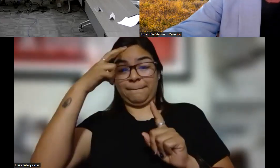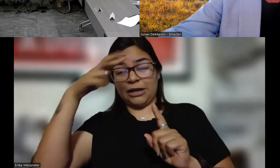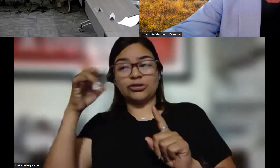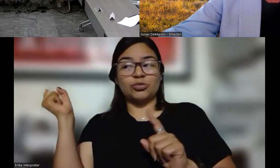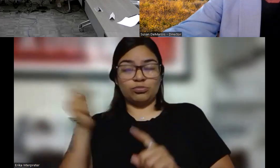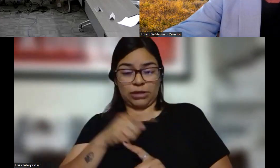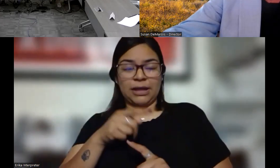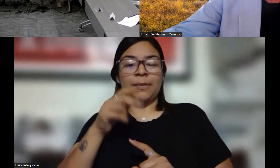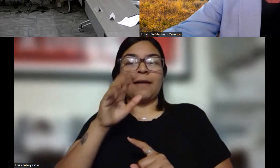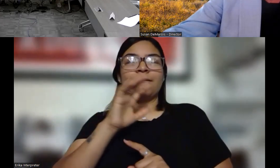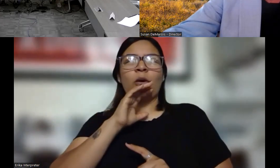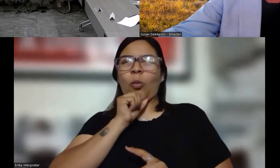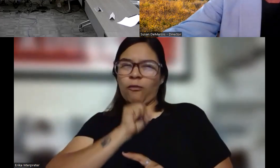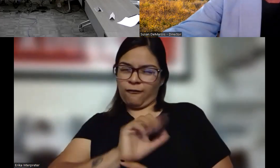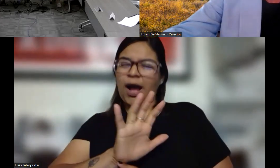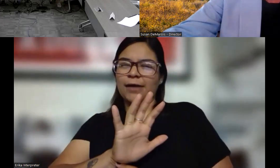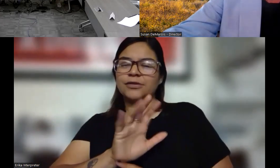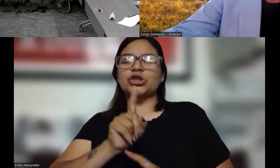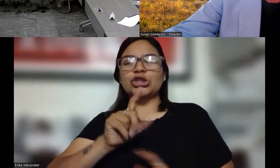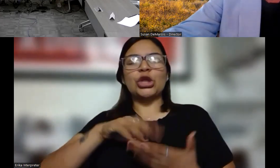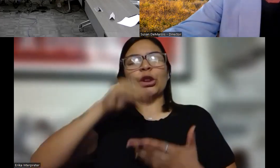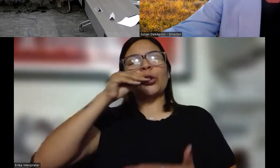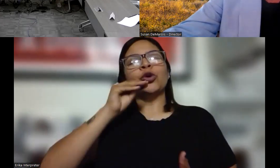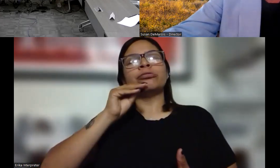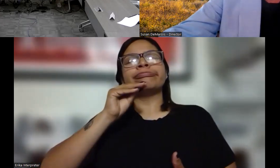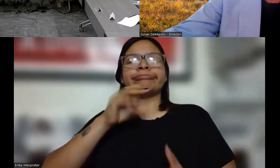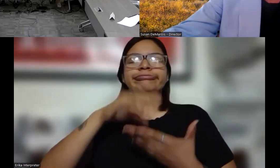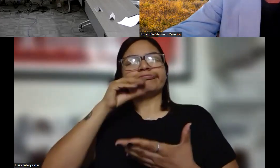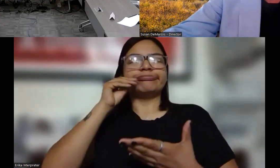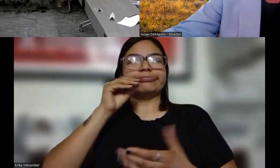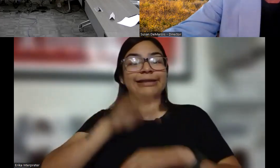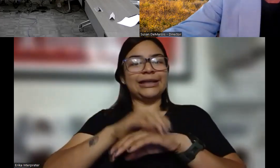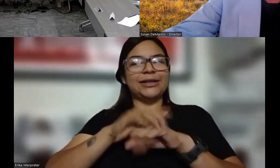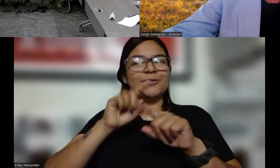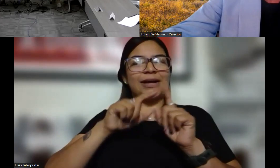she learned English she was the English speaker for the family until she got old and somewhere